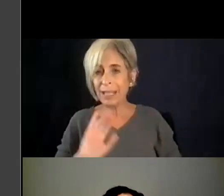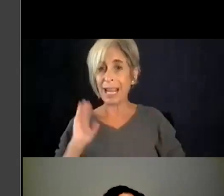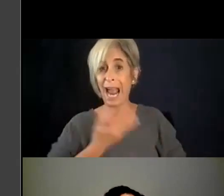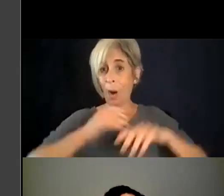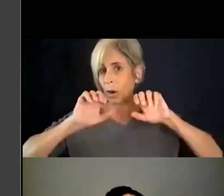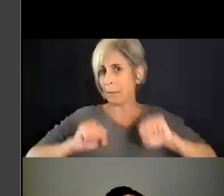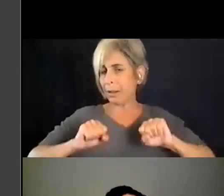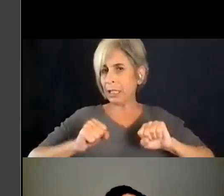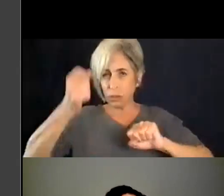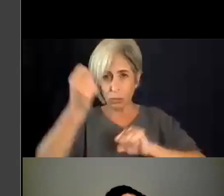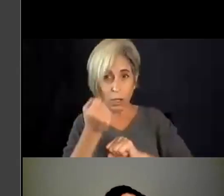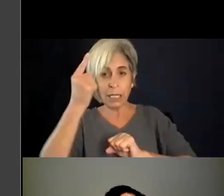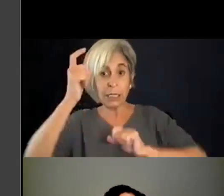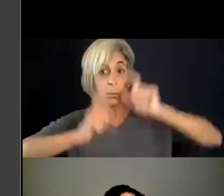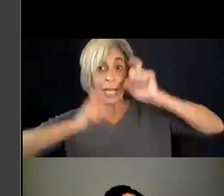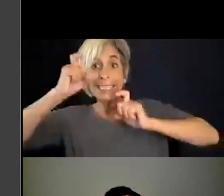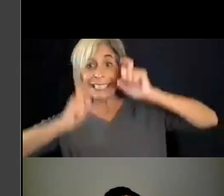comprehend facial expressions and read lips.